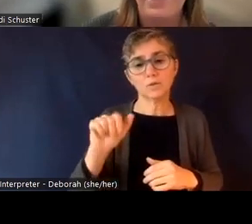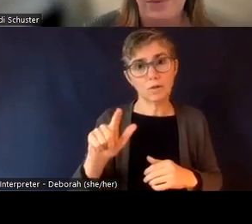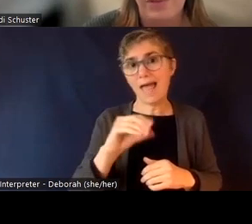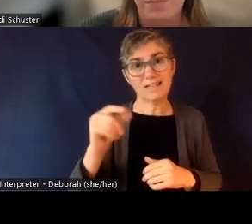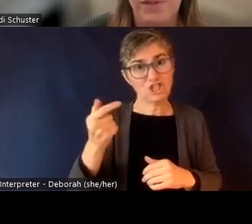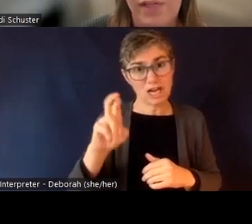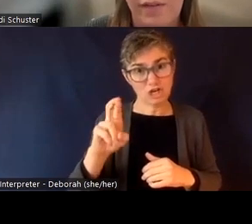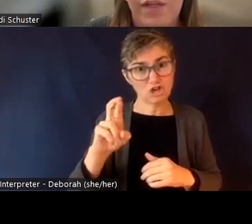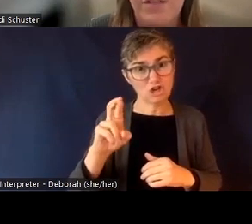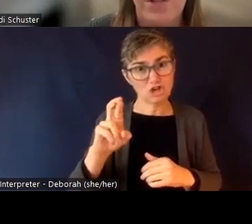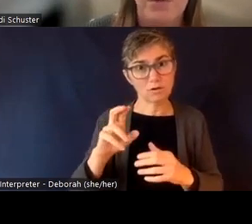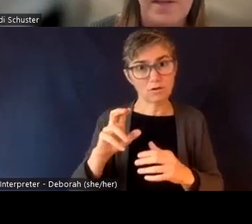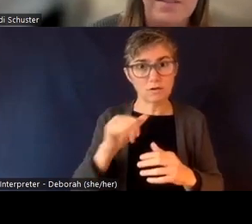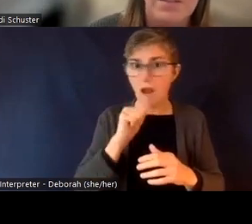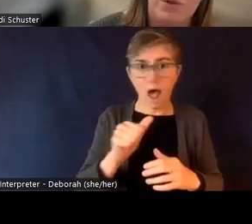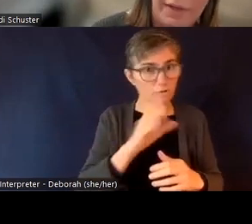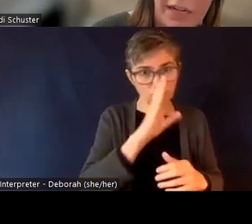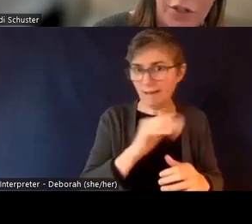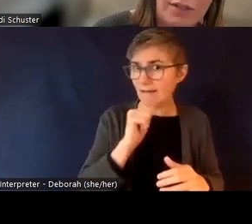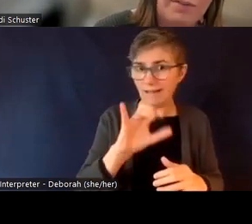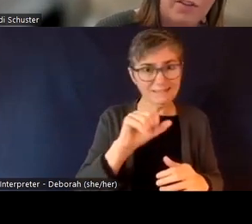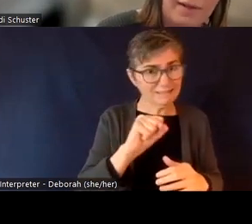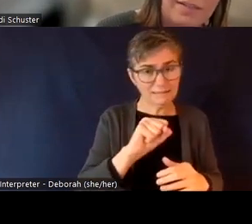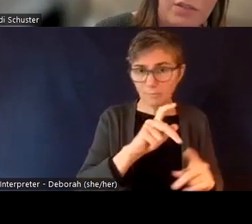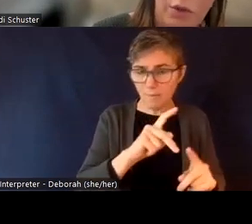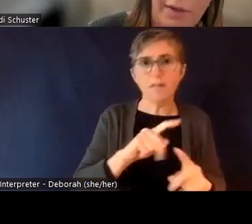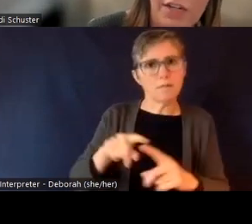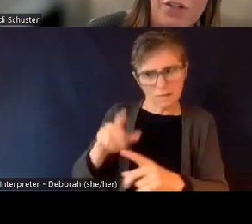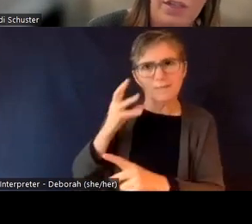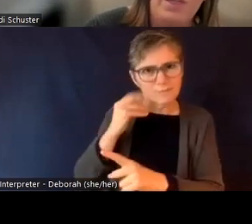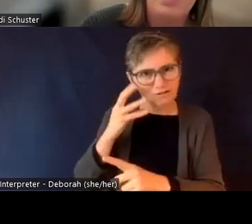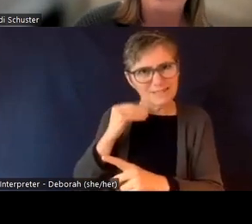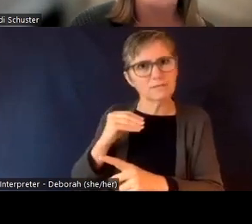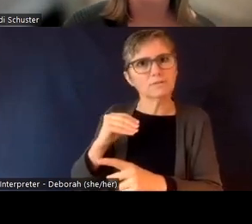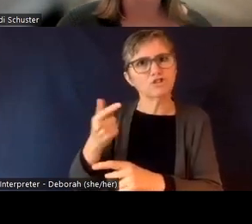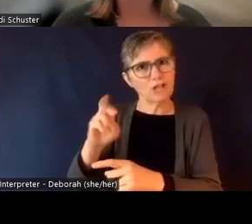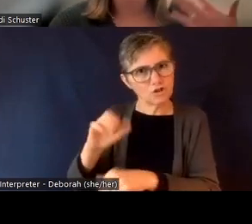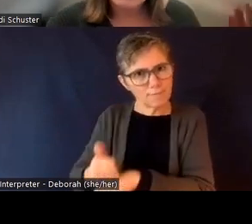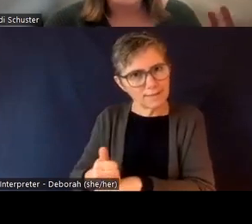to experience gender- based discrimination and sex-based discrimination, which results